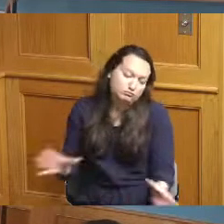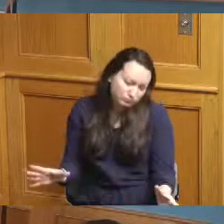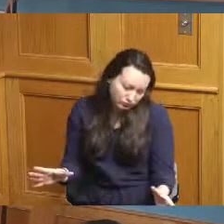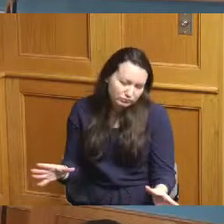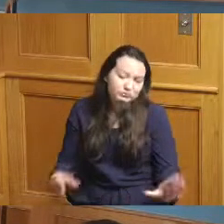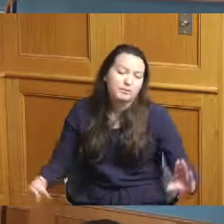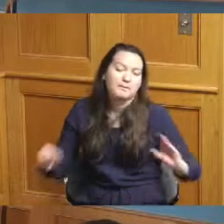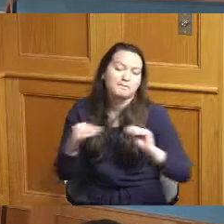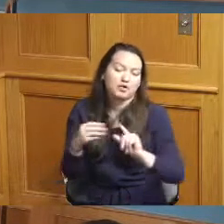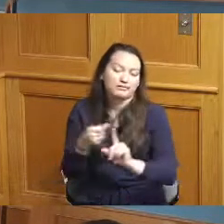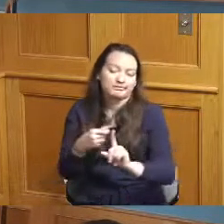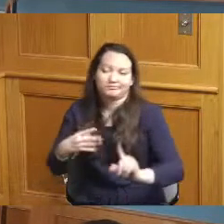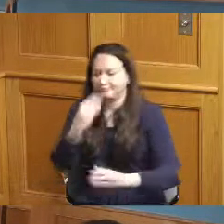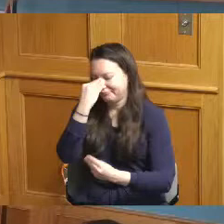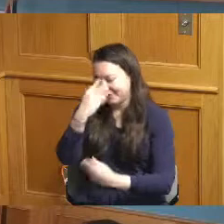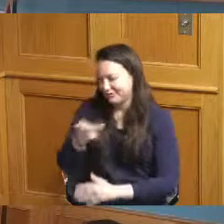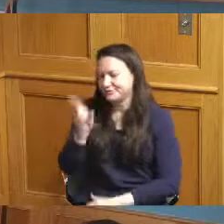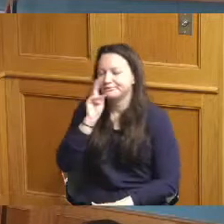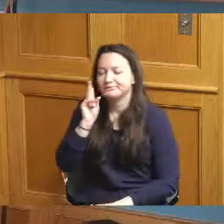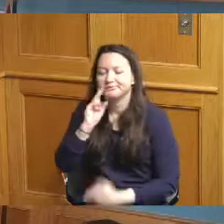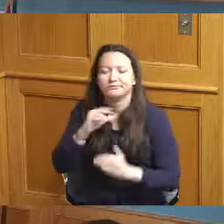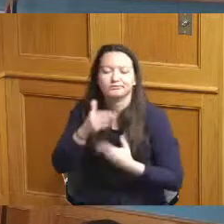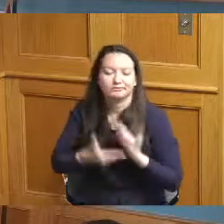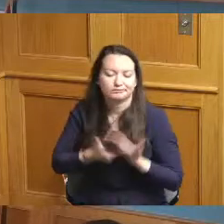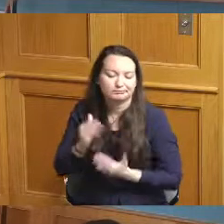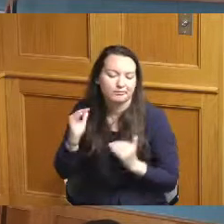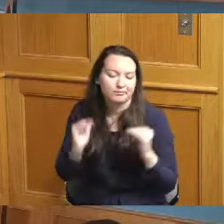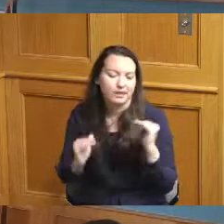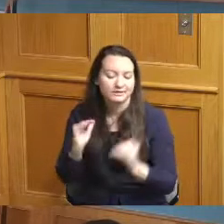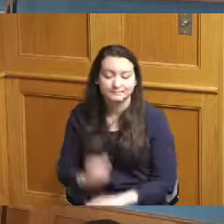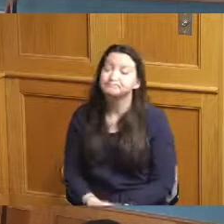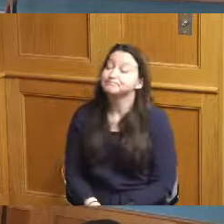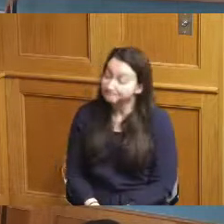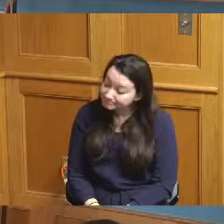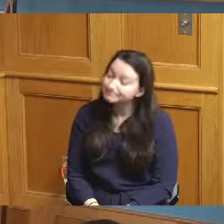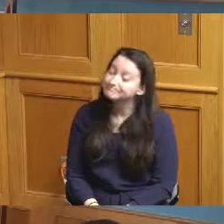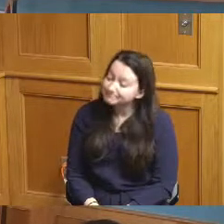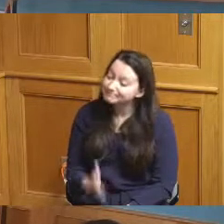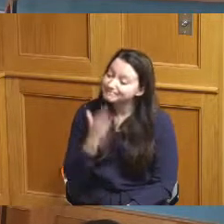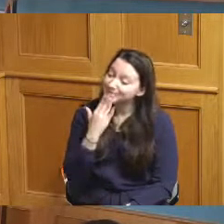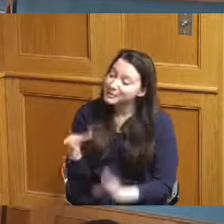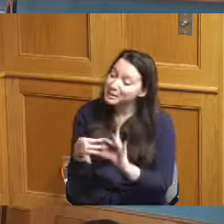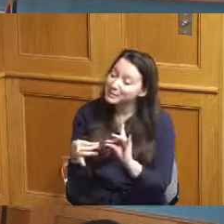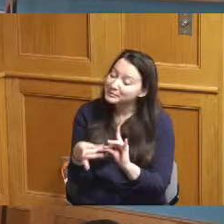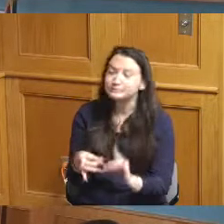get more information and seeing how we balance the sure thank you for your comments and I will make